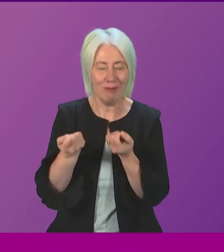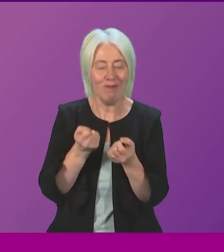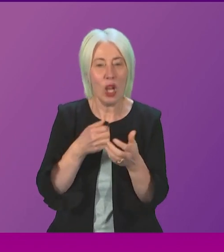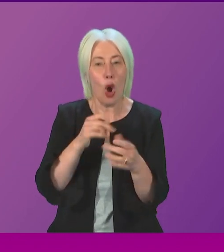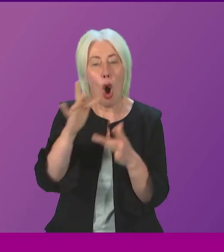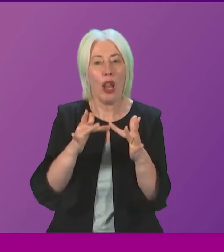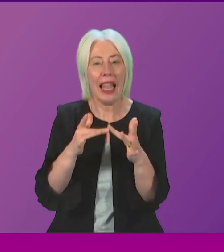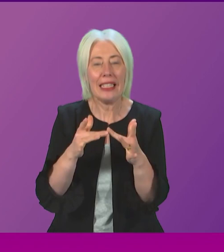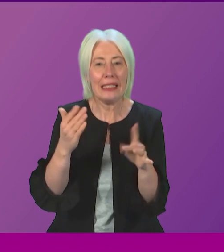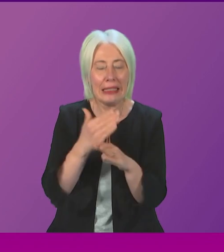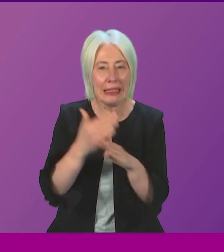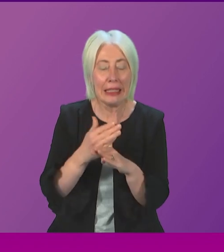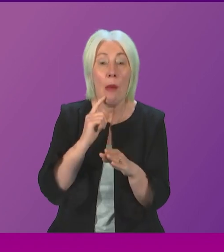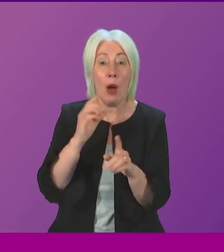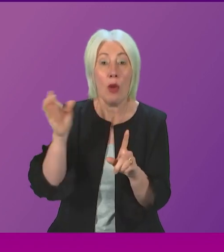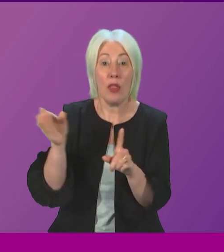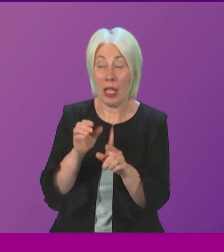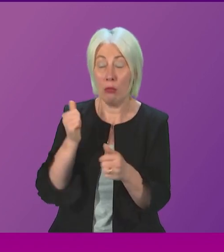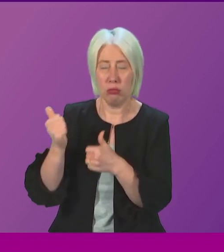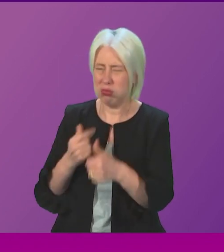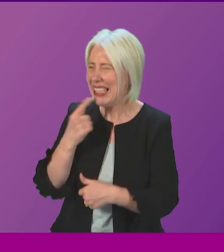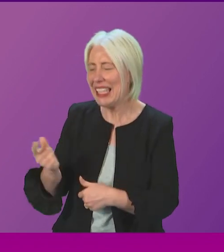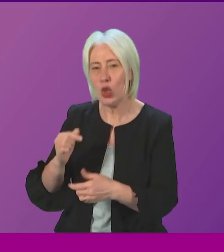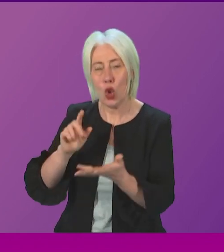Will the Scottish Government implore the UK Government to call on social media companies